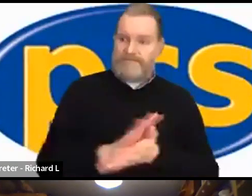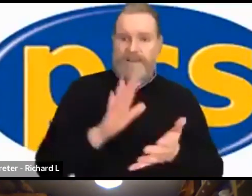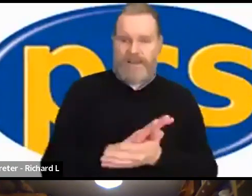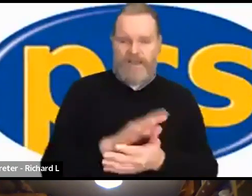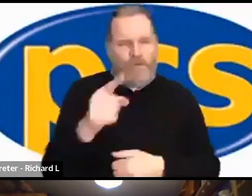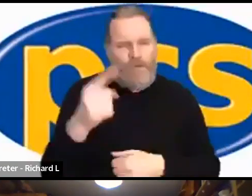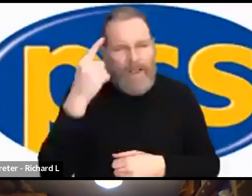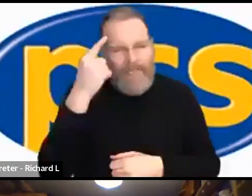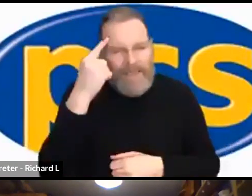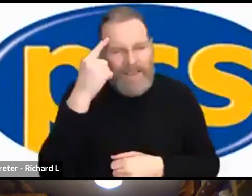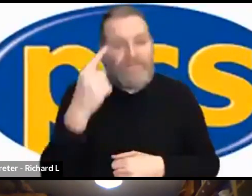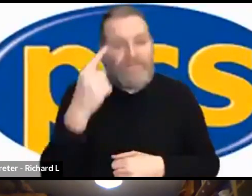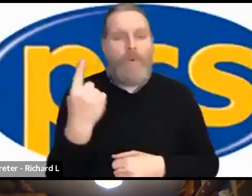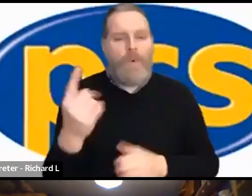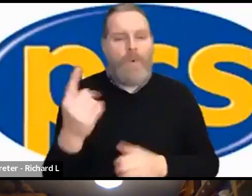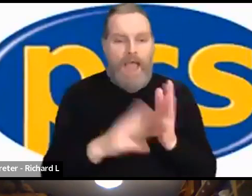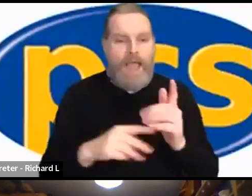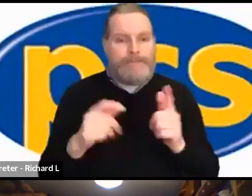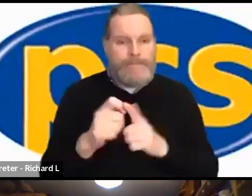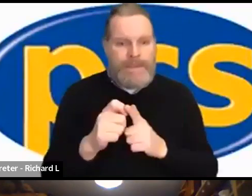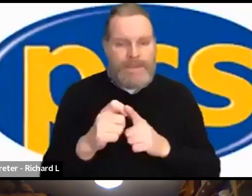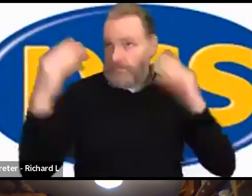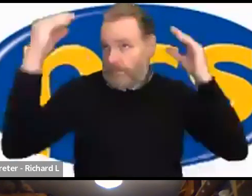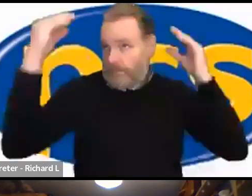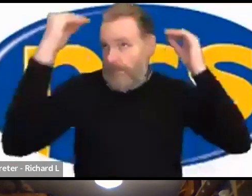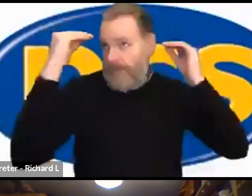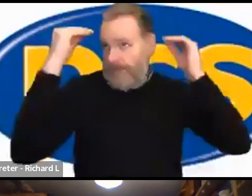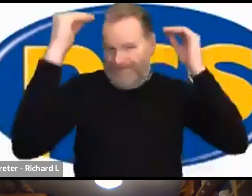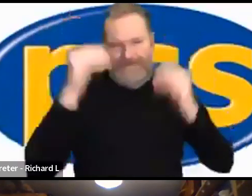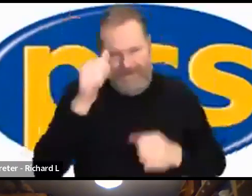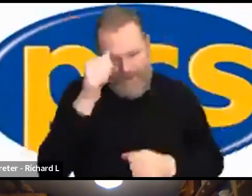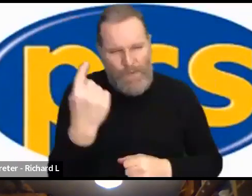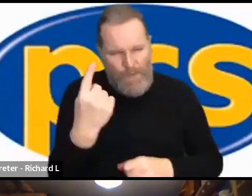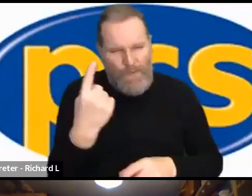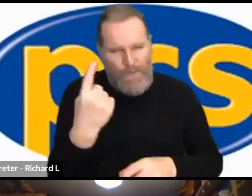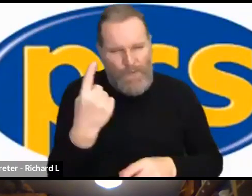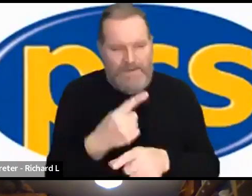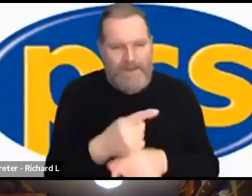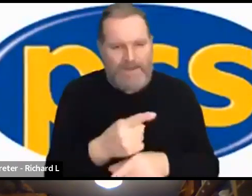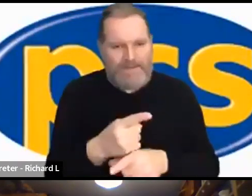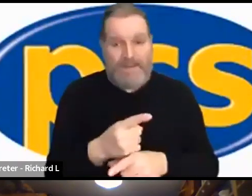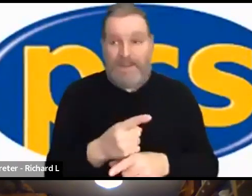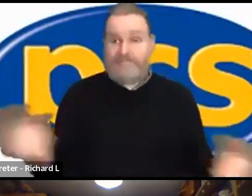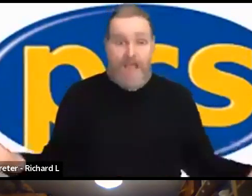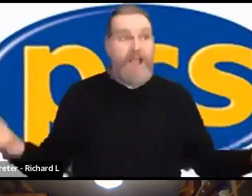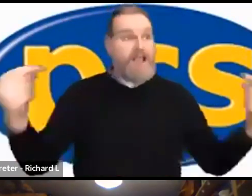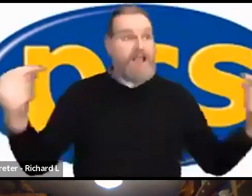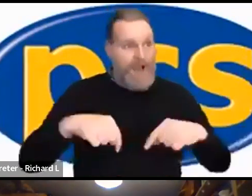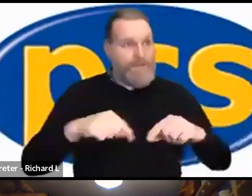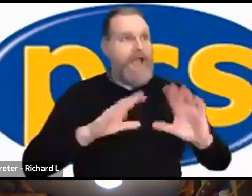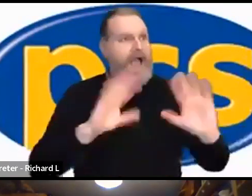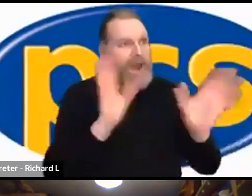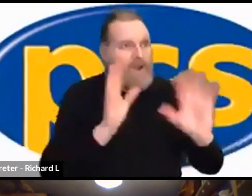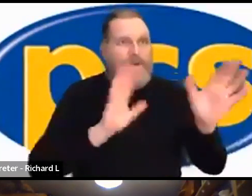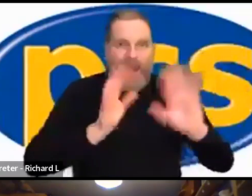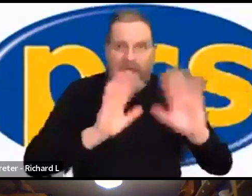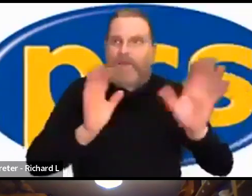I'm sure we can all figure out the particular Mp. On talking about. But you make it phone . Make it , make it a make it an opportunity for you to get